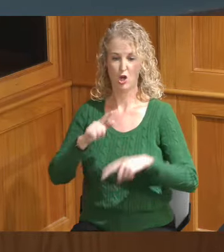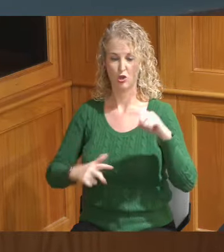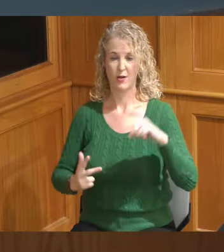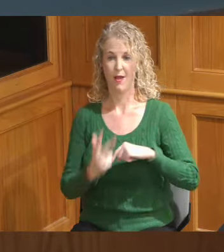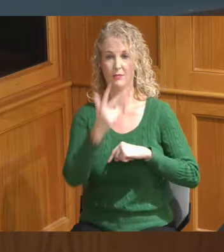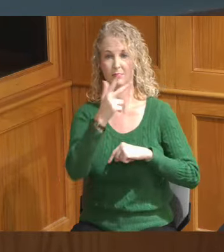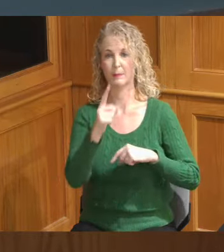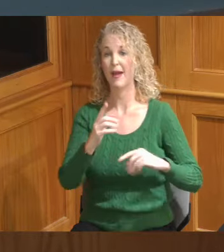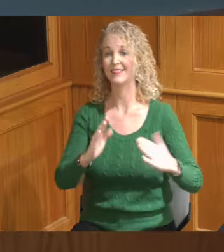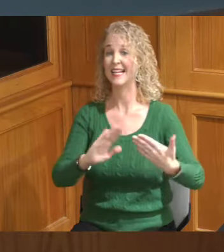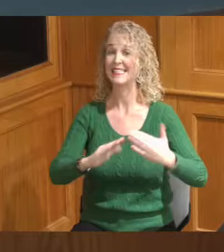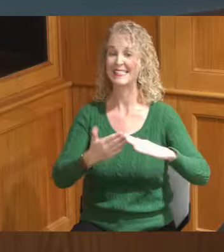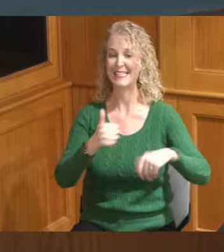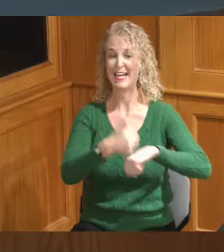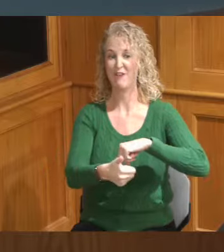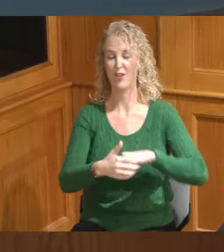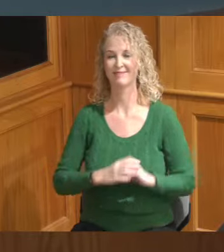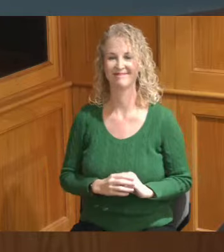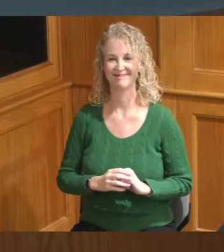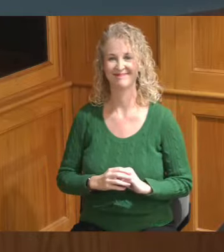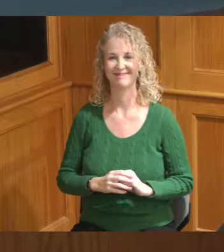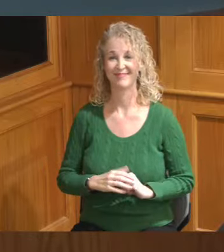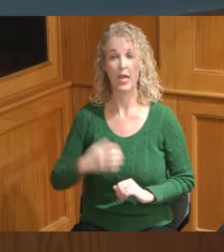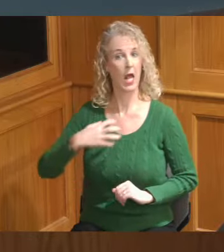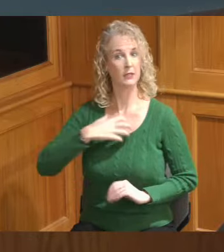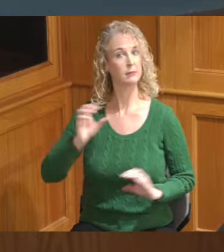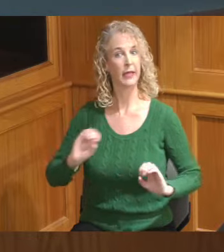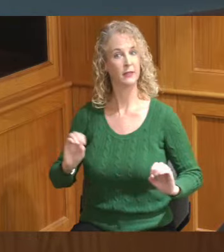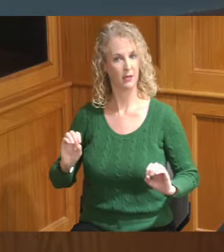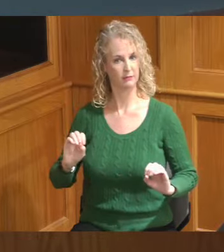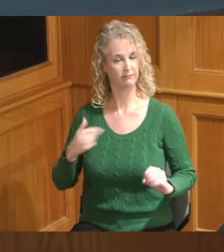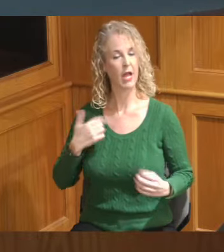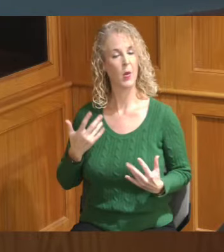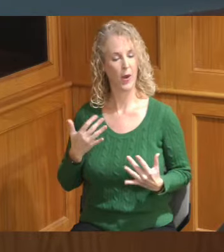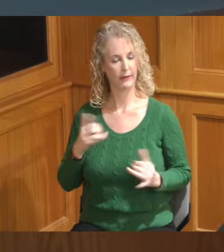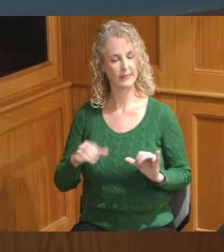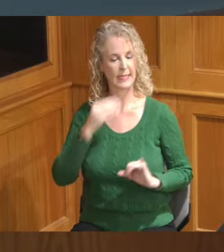the city. So, and I did not complain. I just waited for it to melt. but anyway, thank you